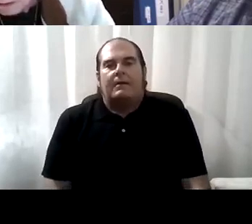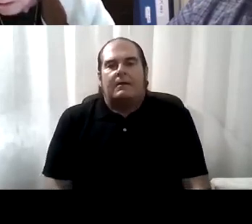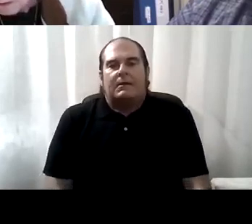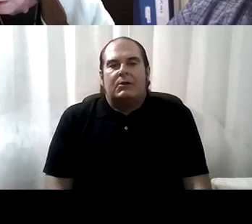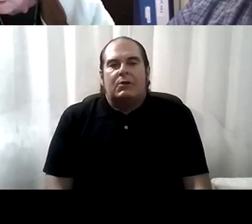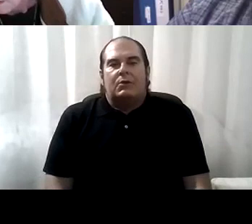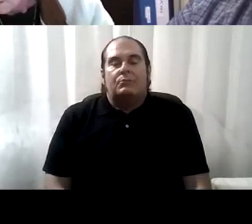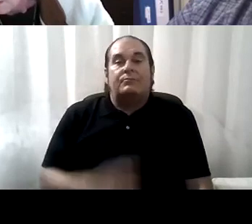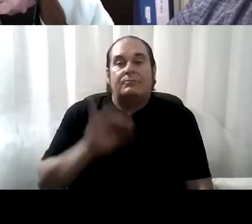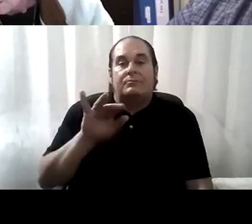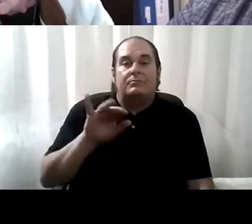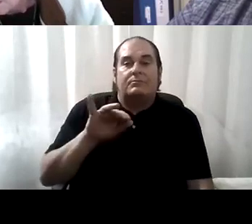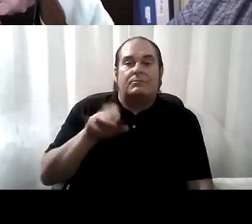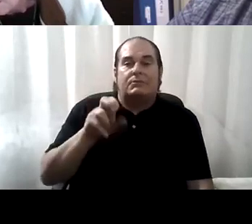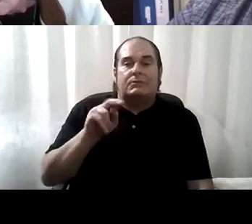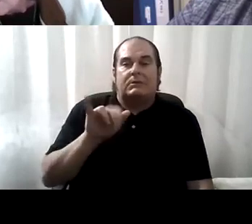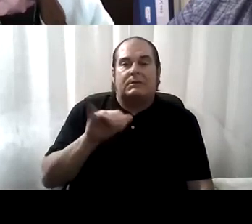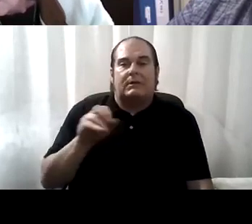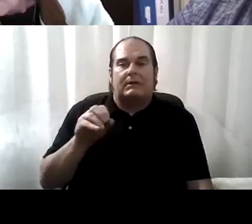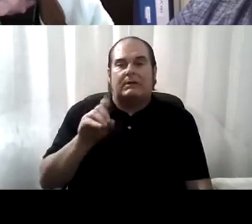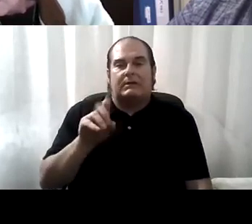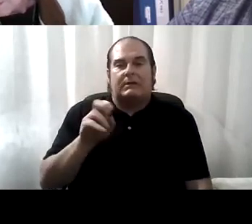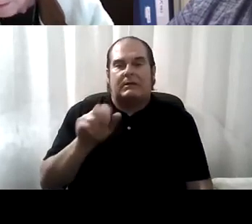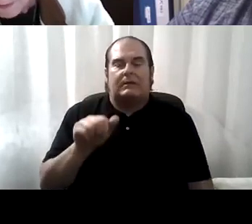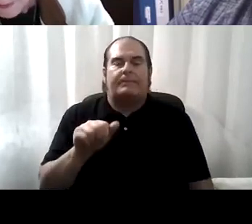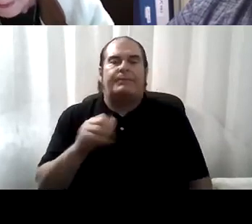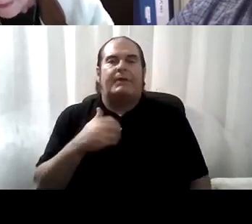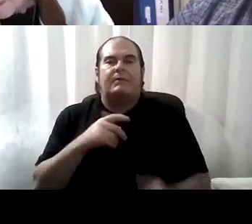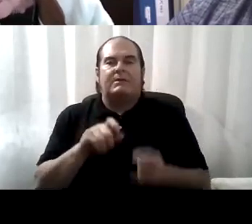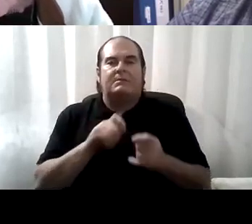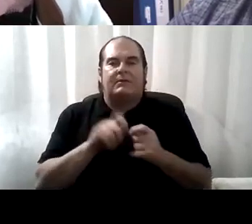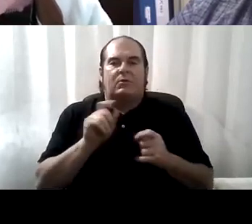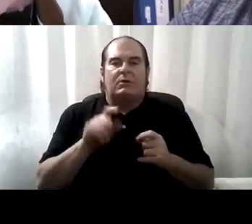So Jenny, and Dena, there's a specific question that came in for Betty Hardwick.